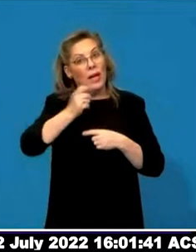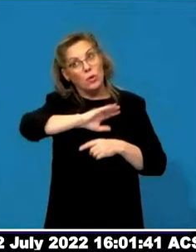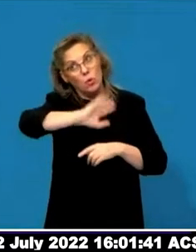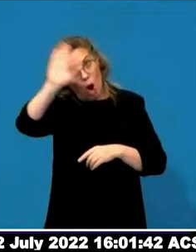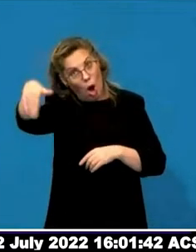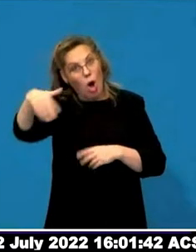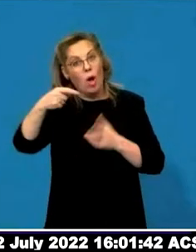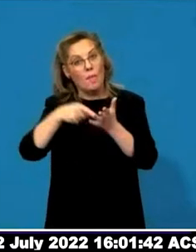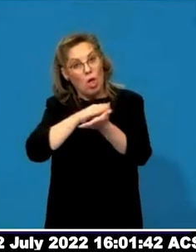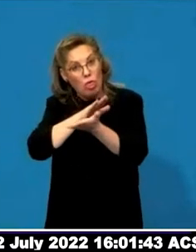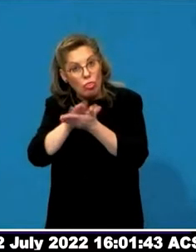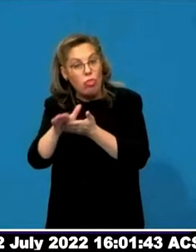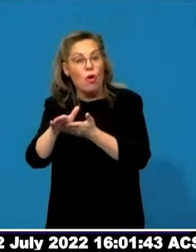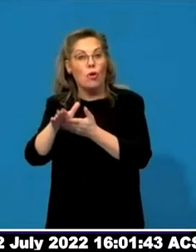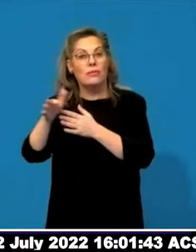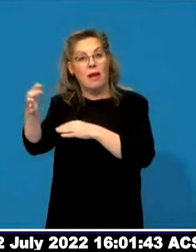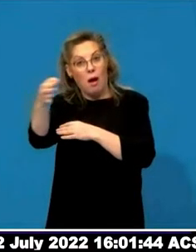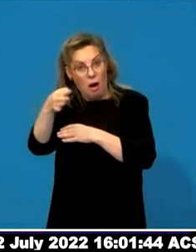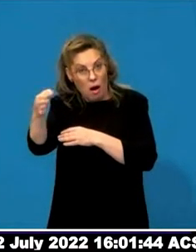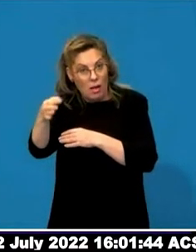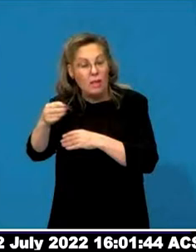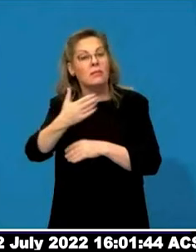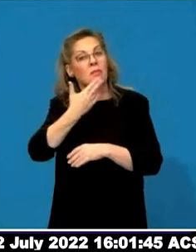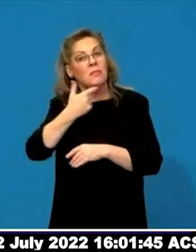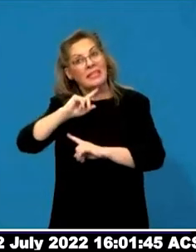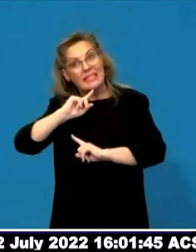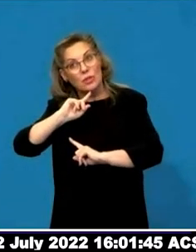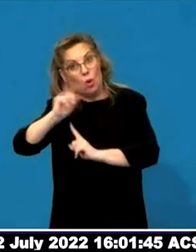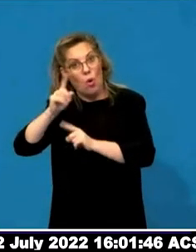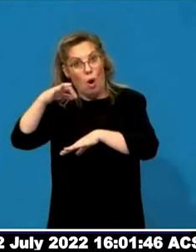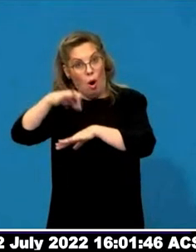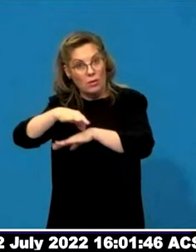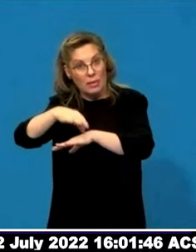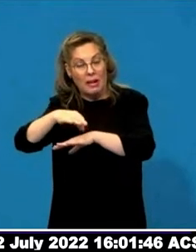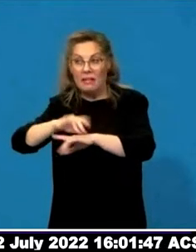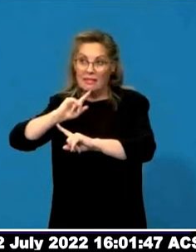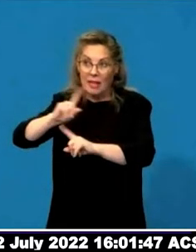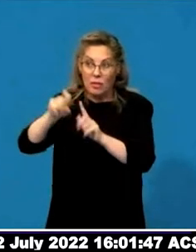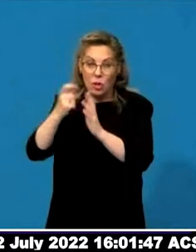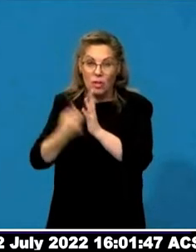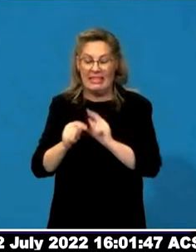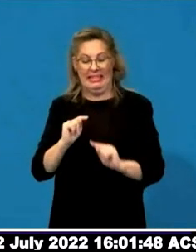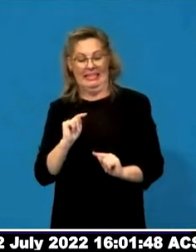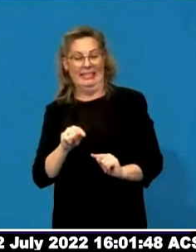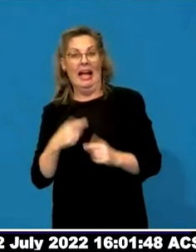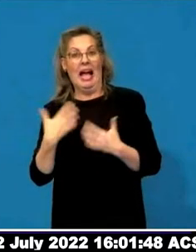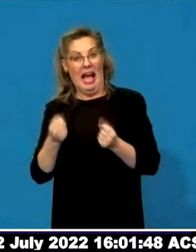take him to the hospital and told the - tell the doctor that he has a touch of rheumatic fever.